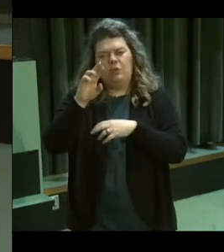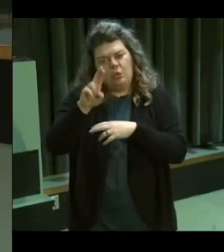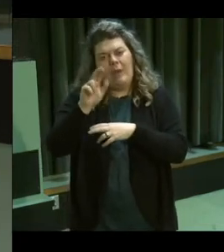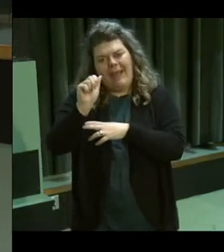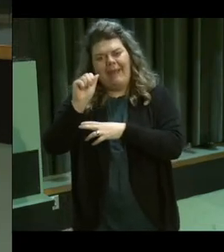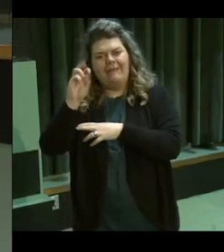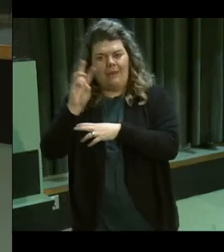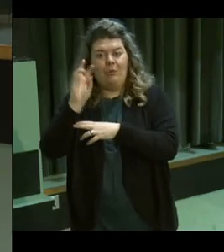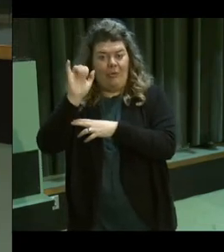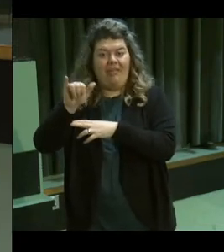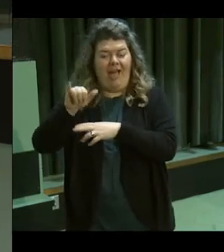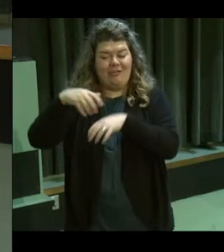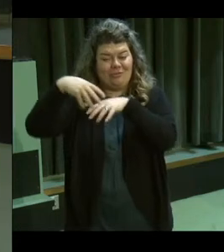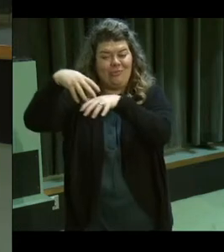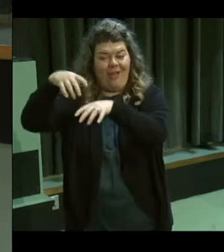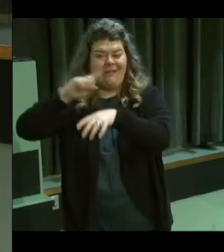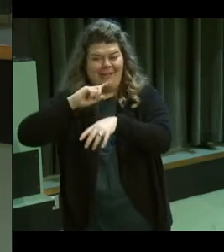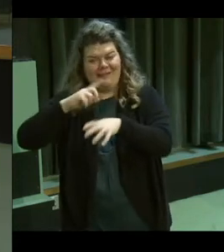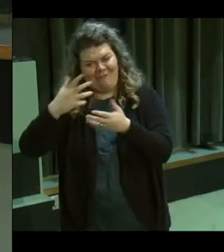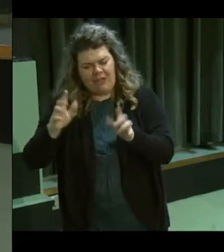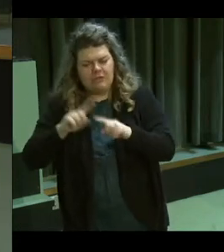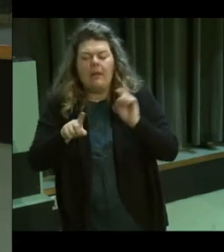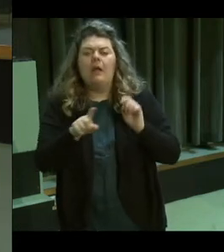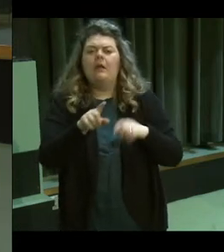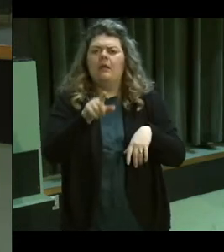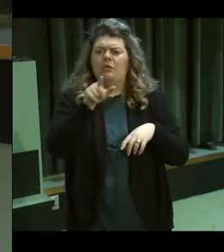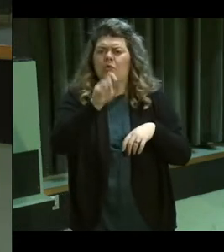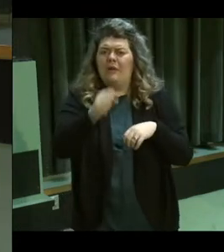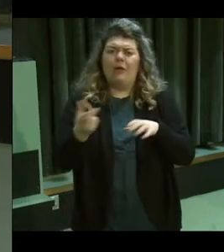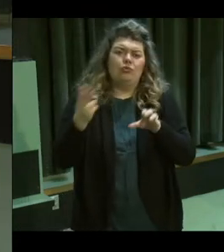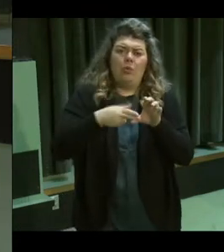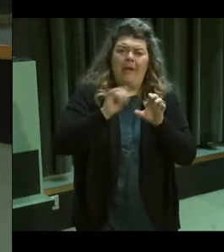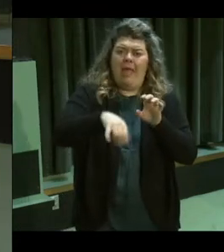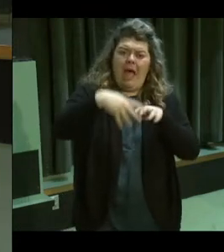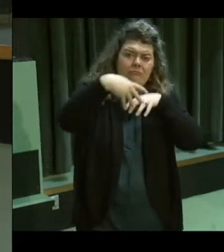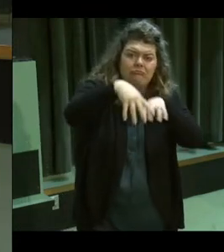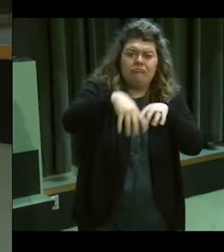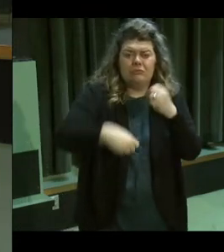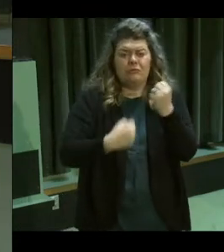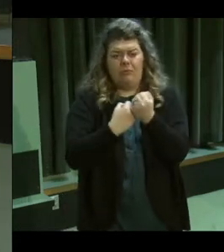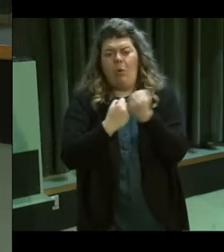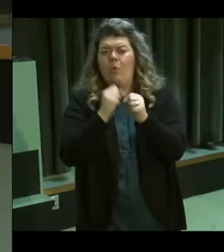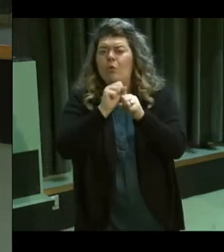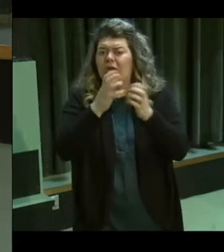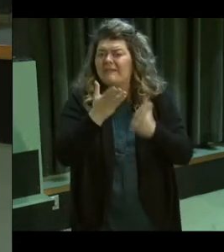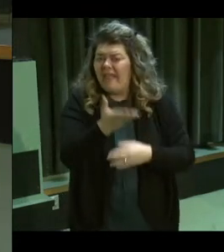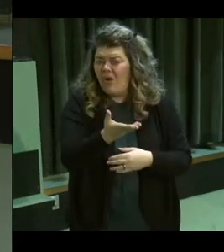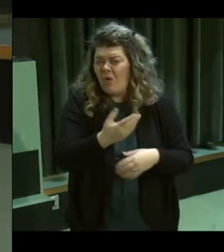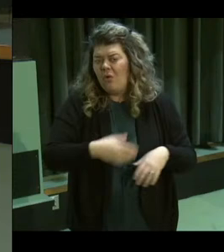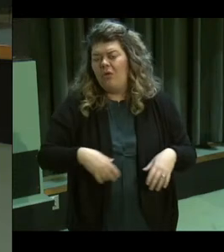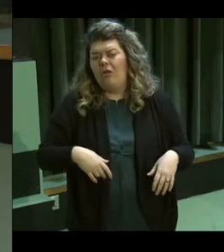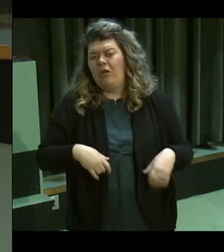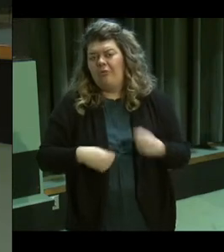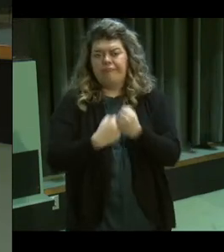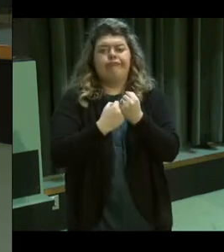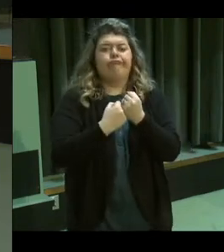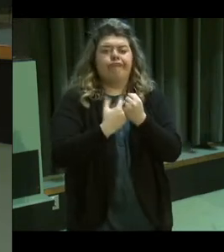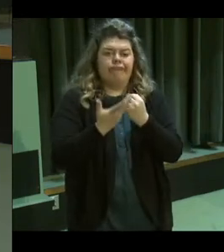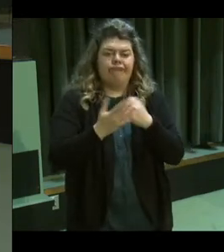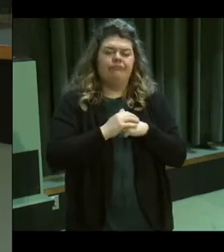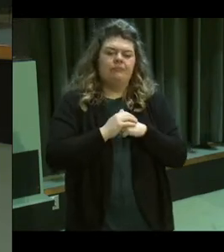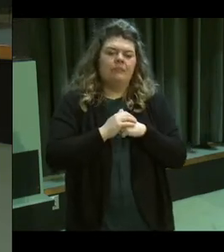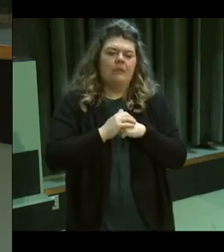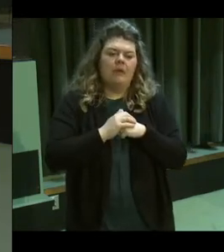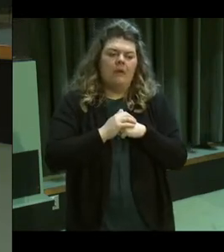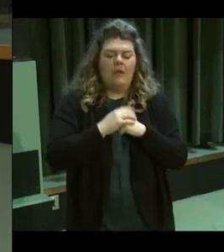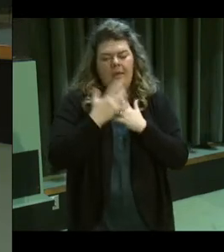over, but just joining a picket